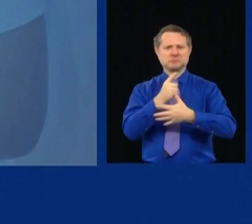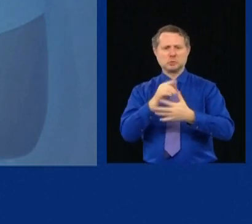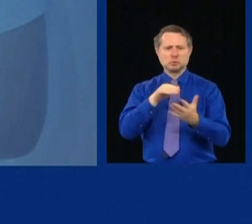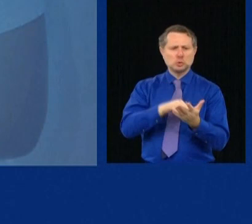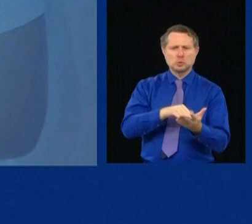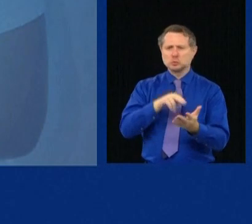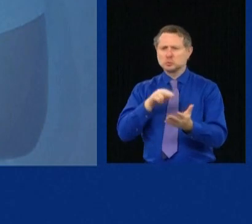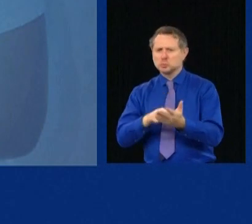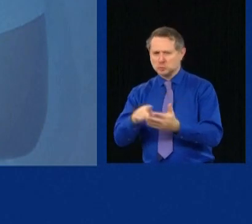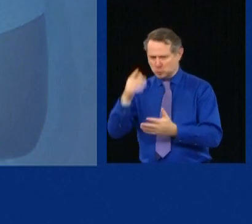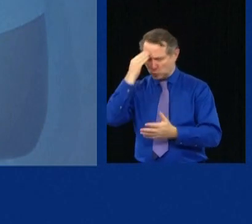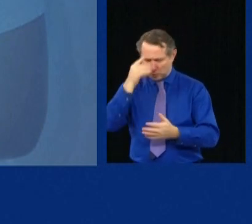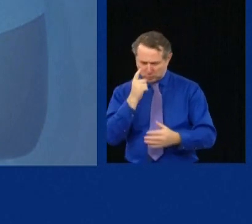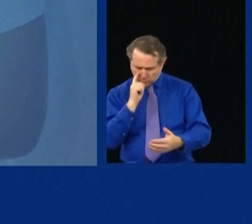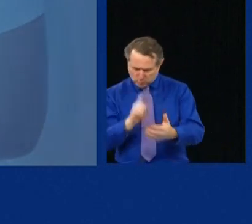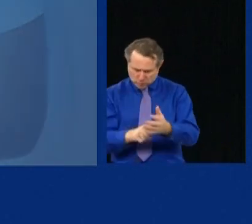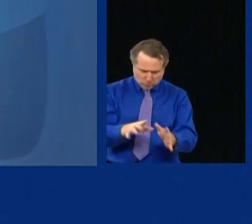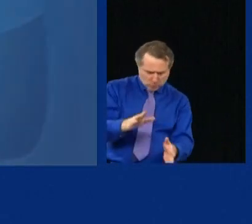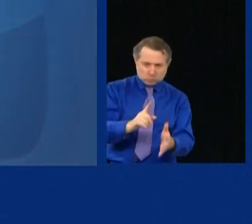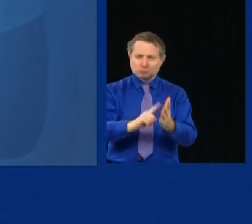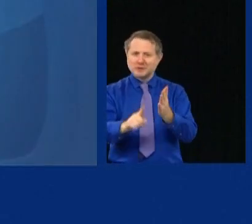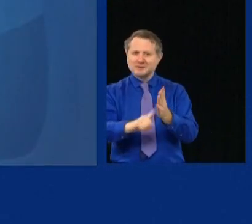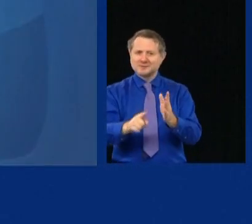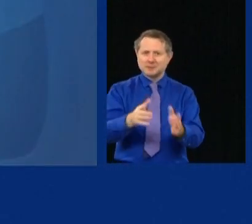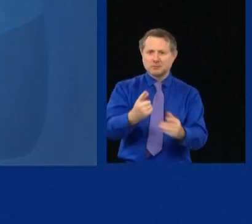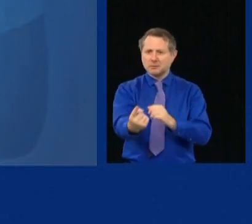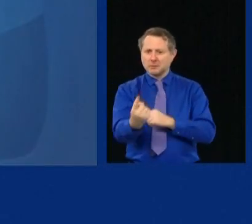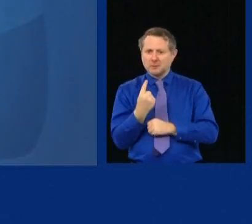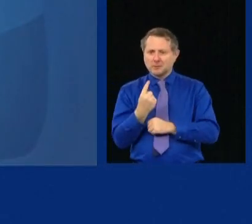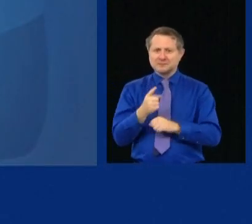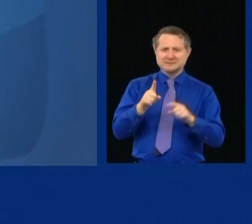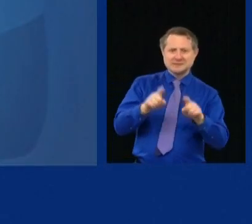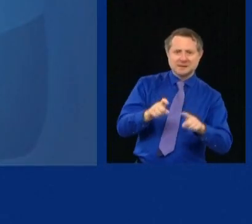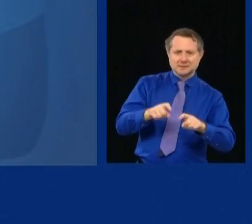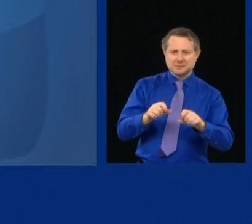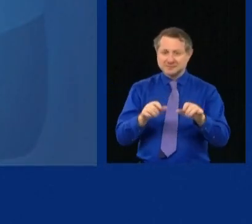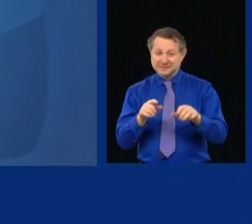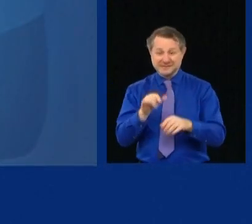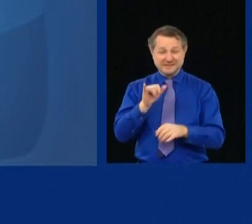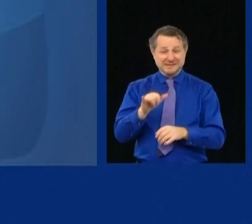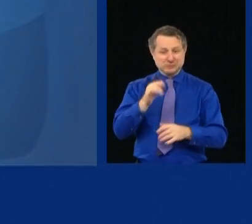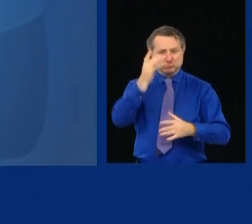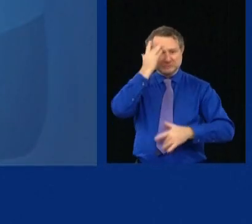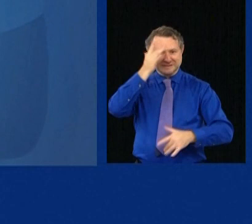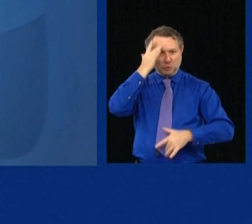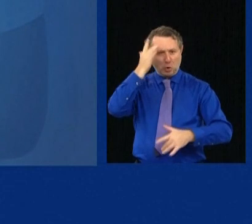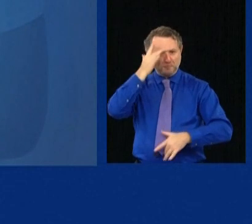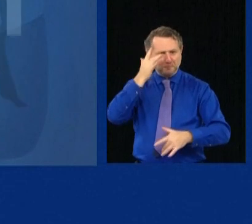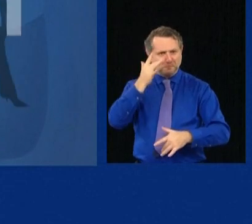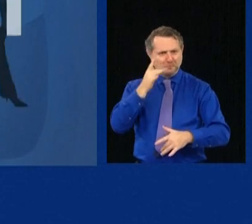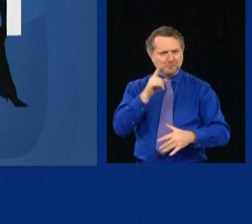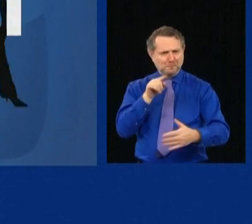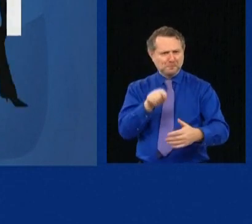NATION CRITERIA FOR HEALTH CARE PROFESSIONALS TO ISOLATE,